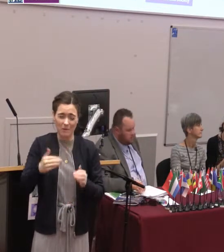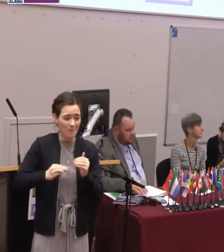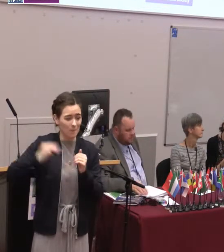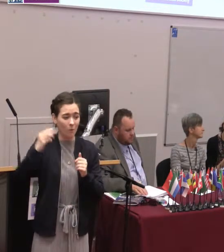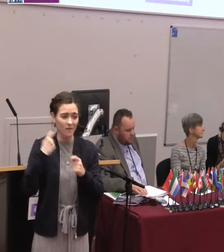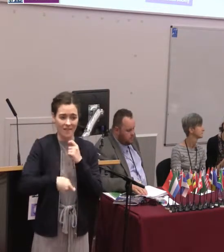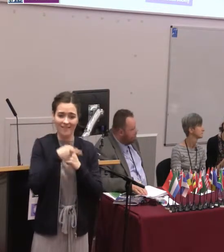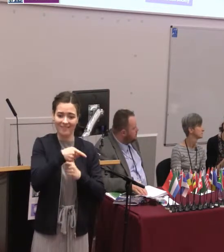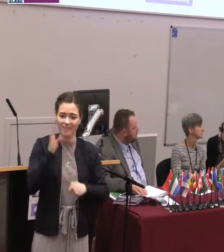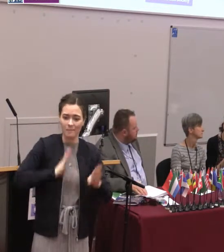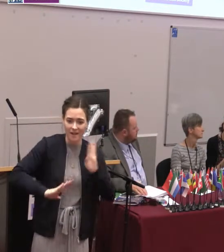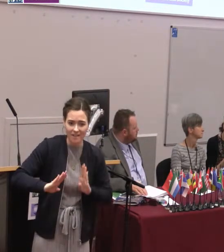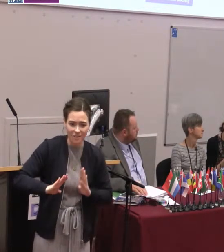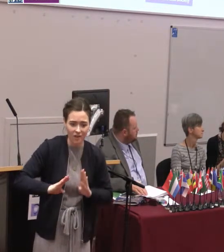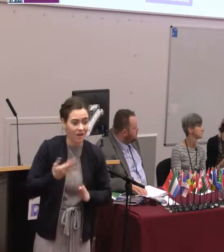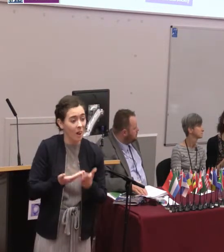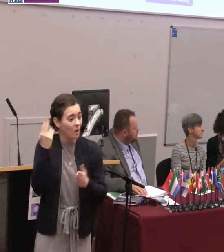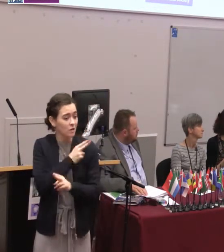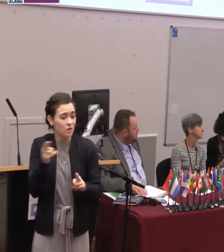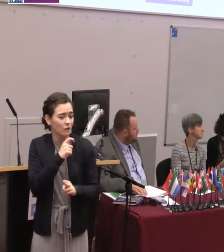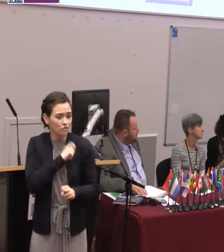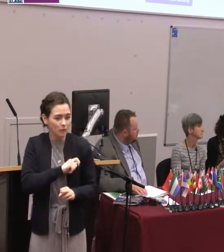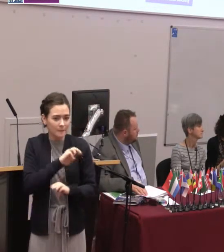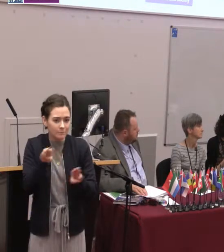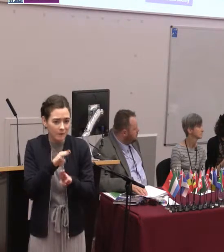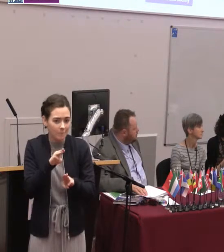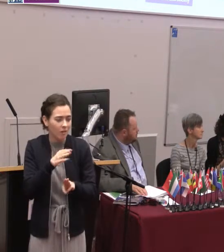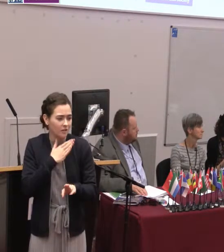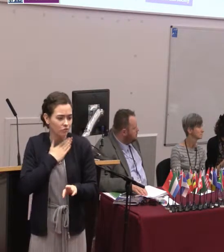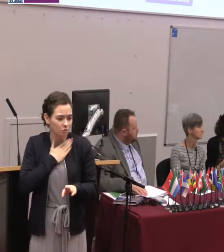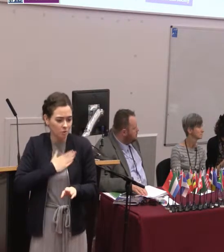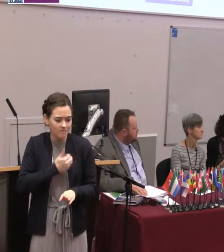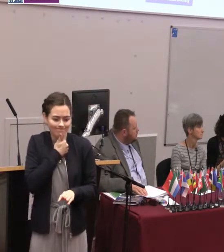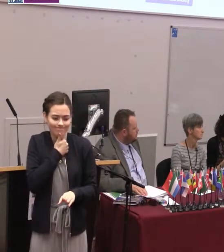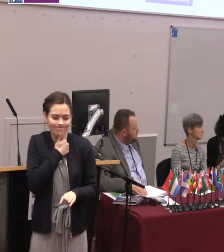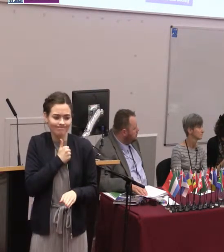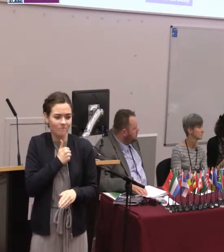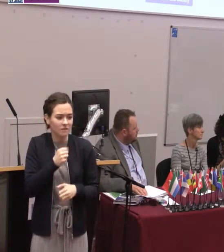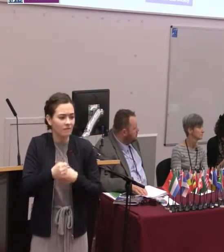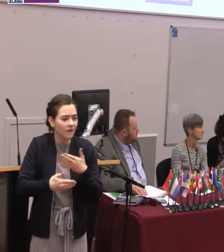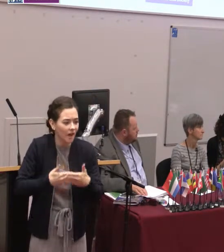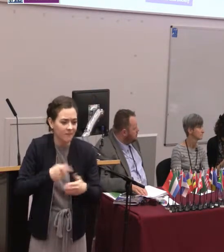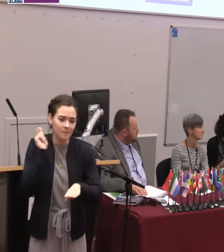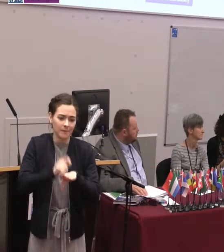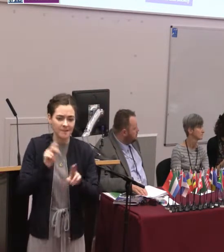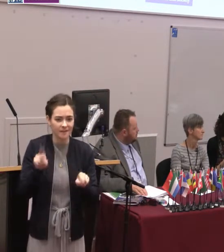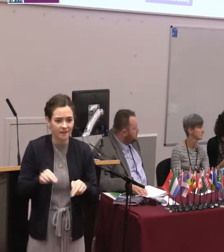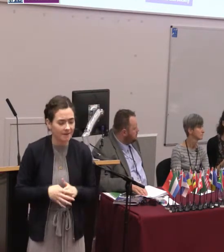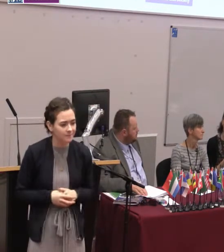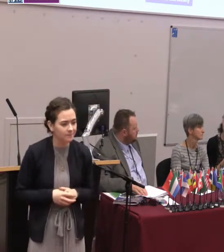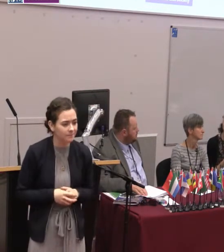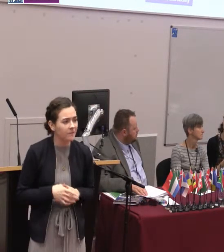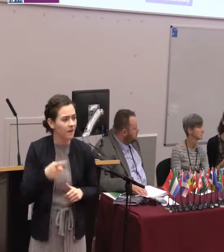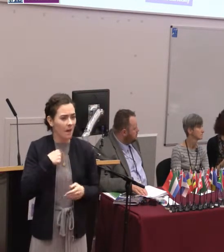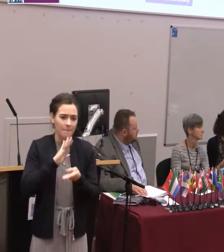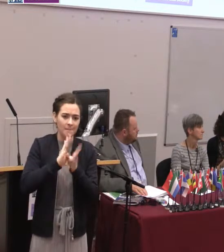I learned to not trust people and just try to survive as best I could.